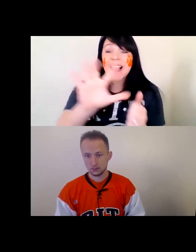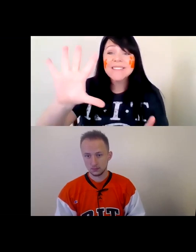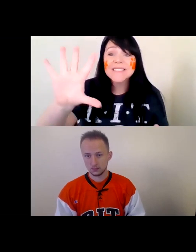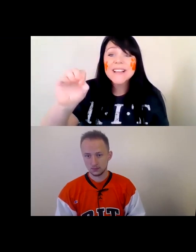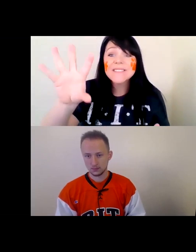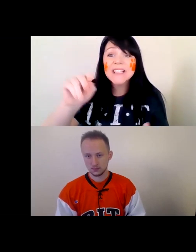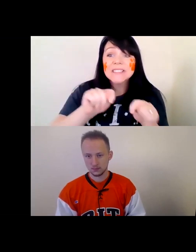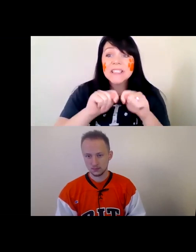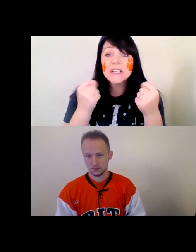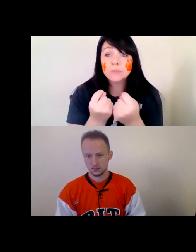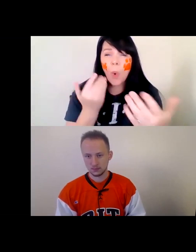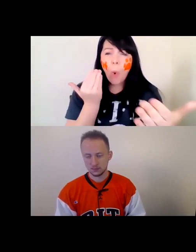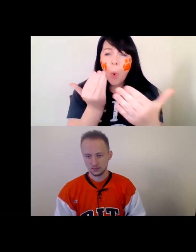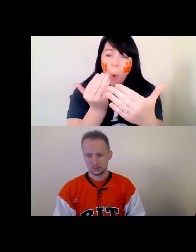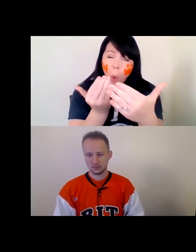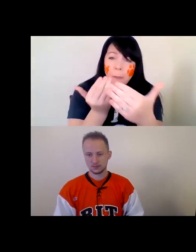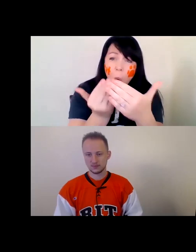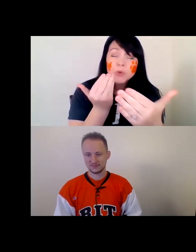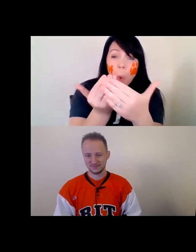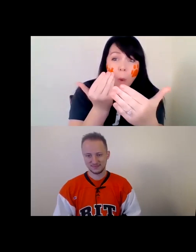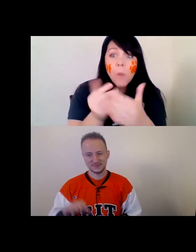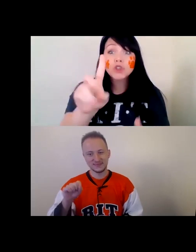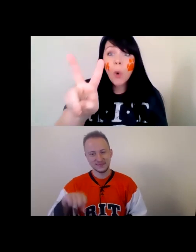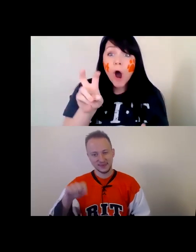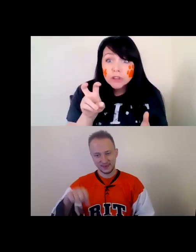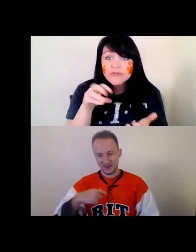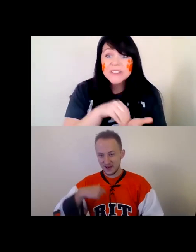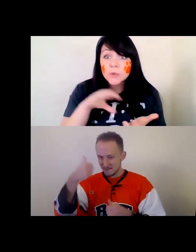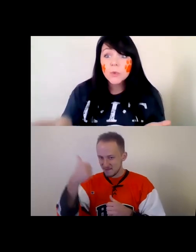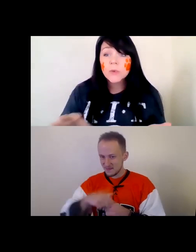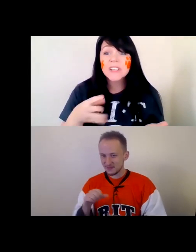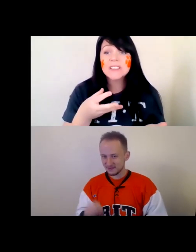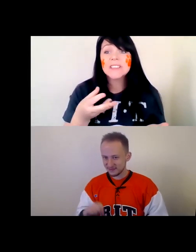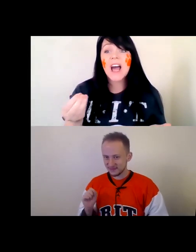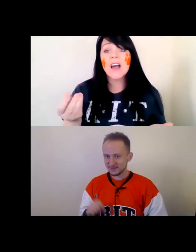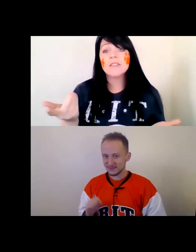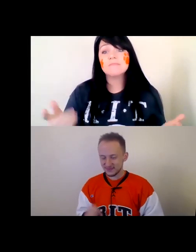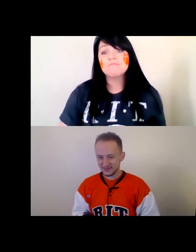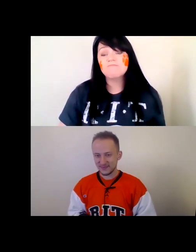with 50 teams, meaning almost 200 students, and…. Matt: Yes, I remember!